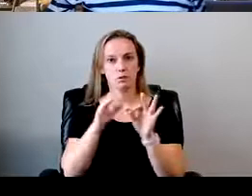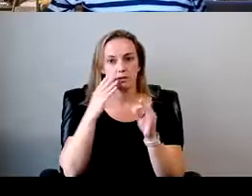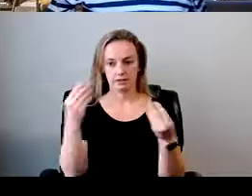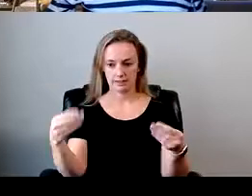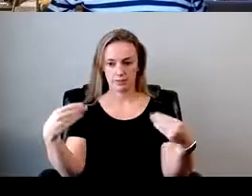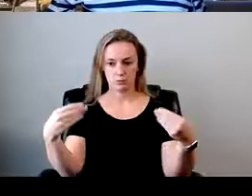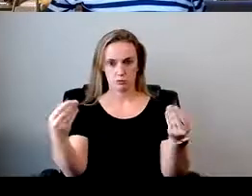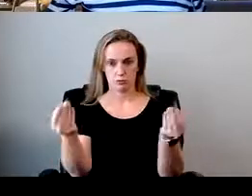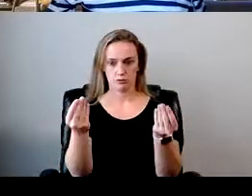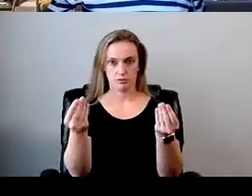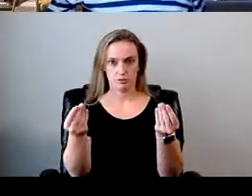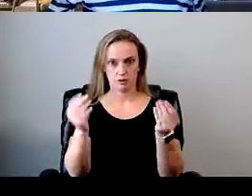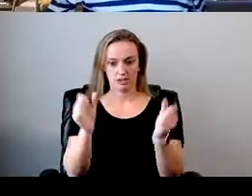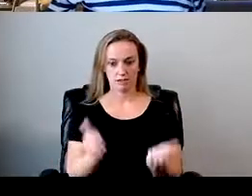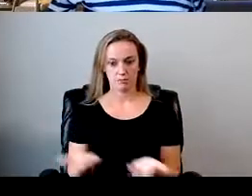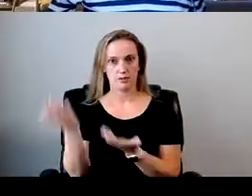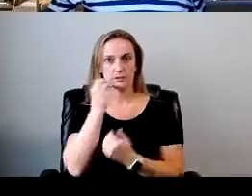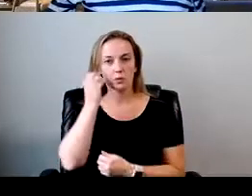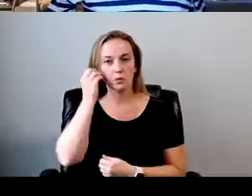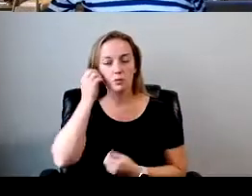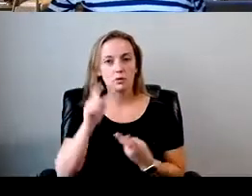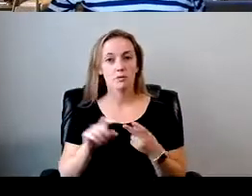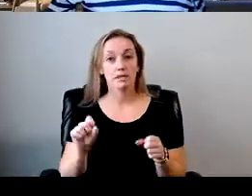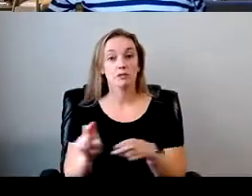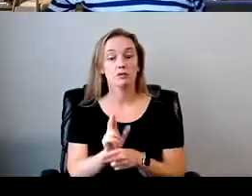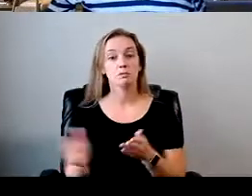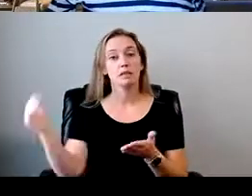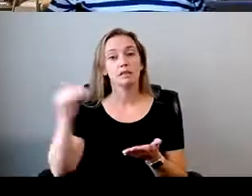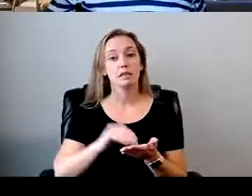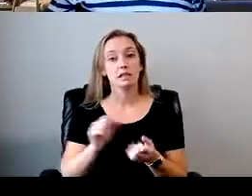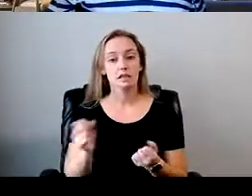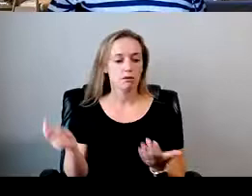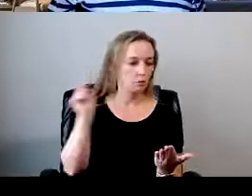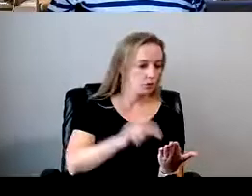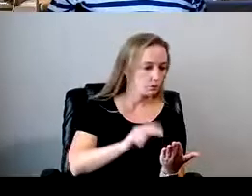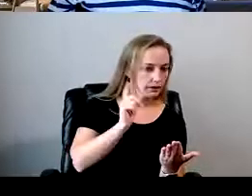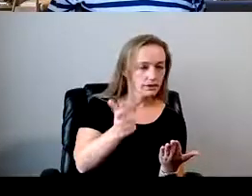they can take them home. They can use them again, and they can use them as reference. So any oral instruction should